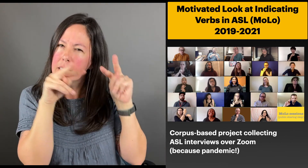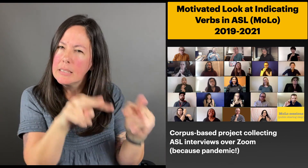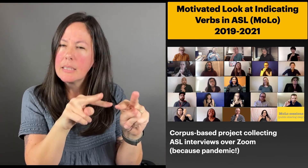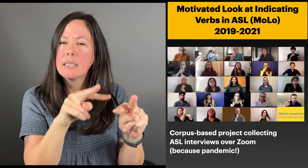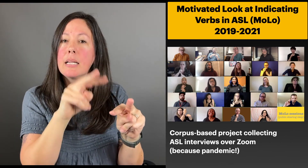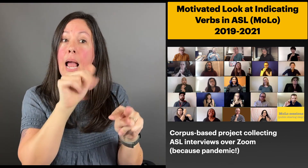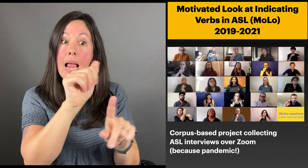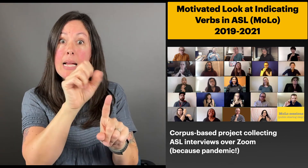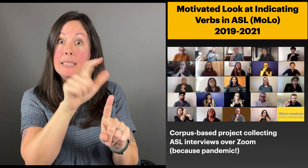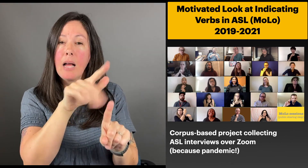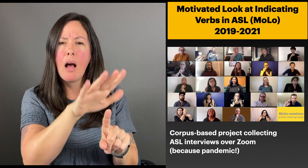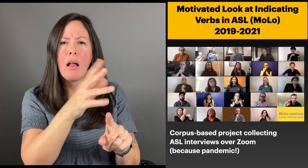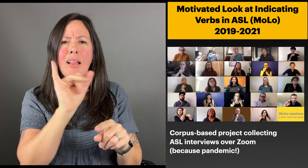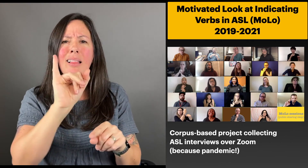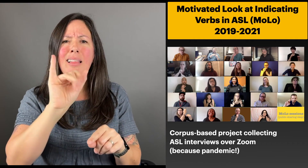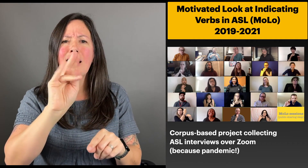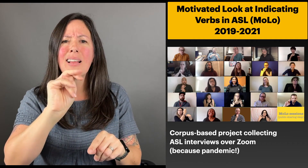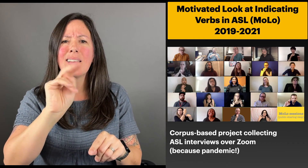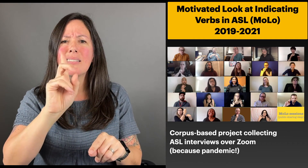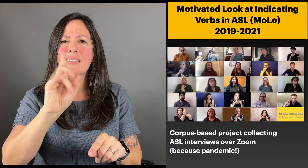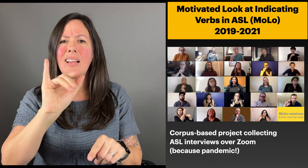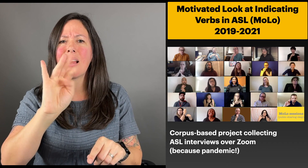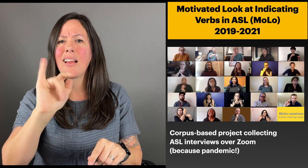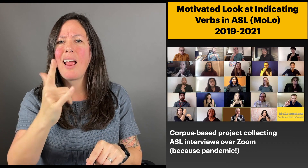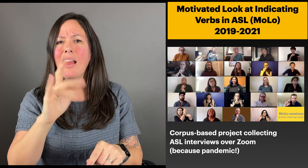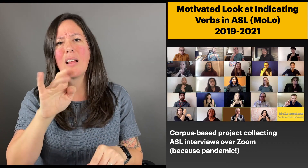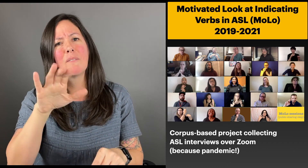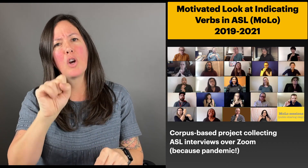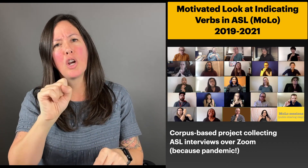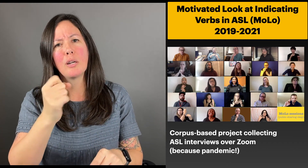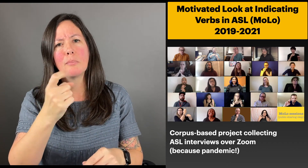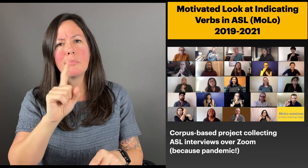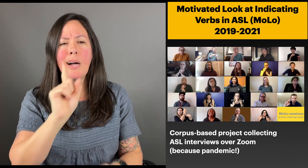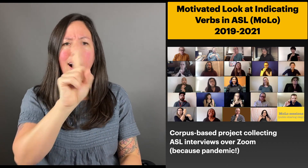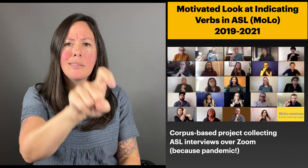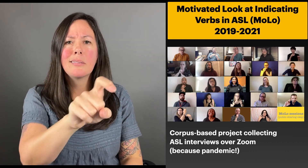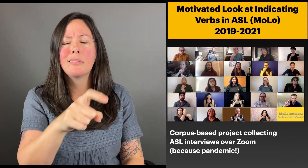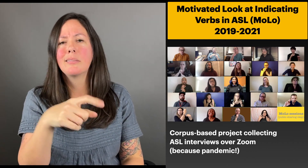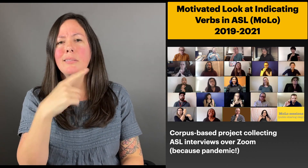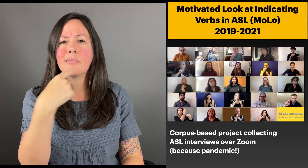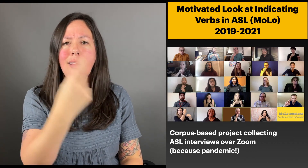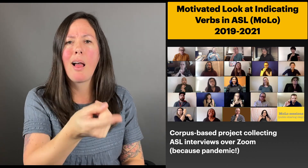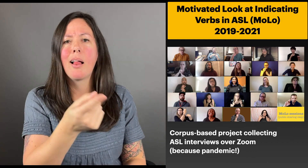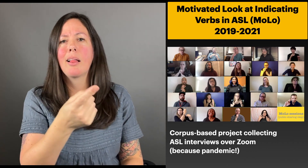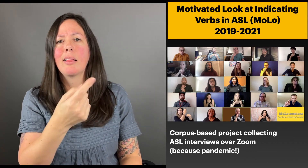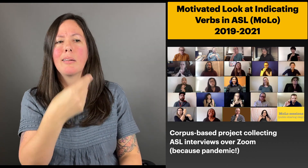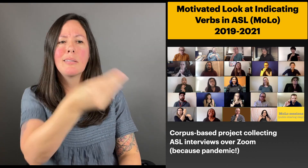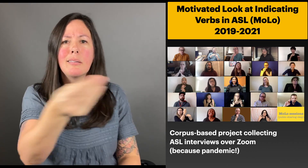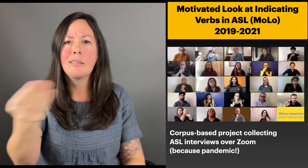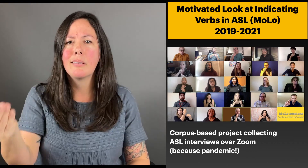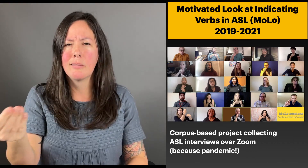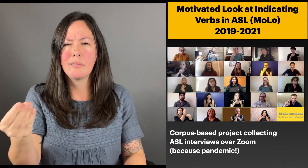to this as molo the basic premise of this study is